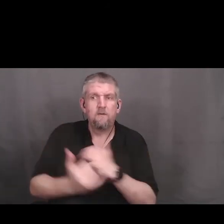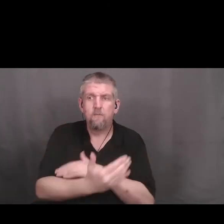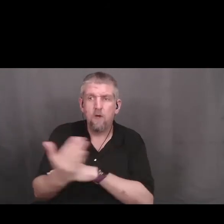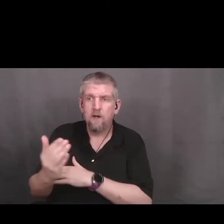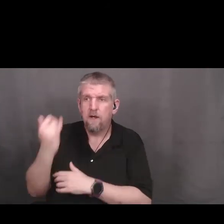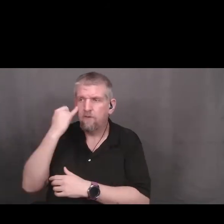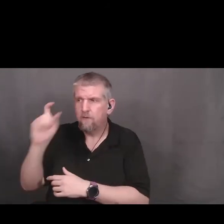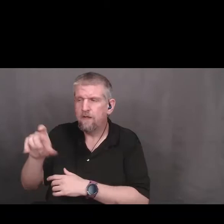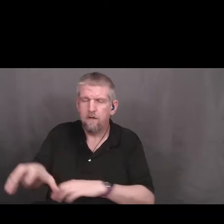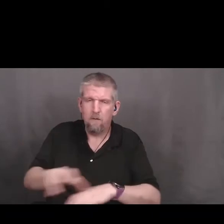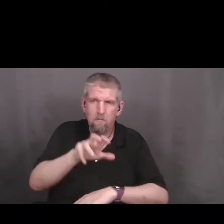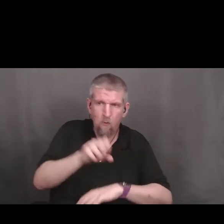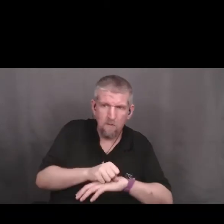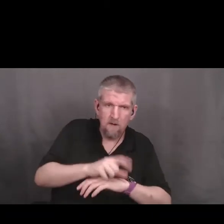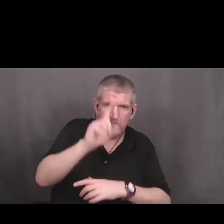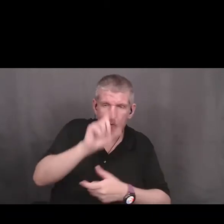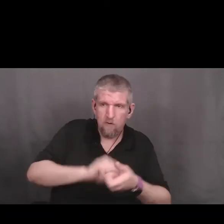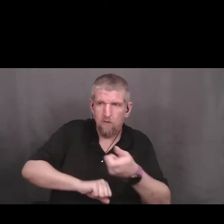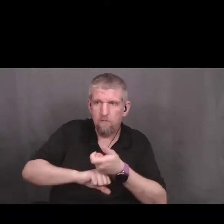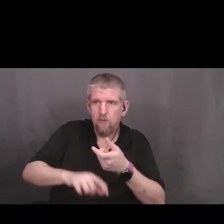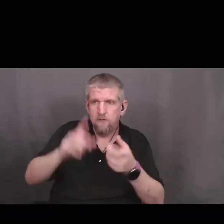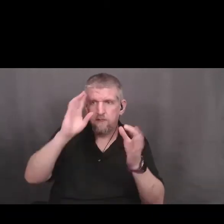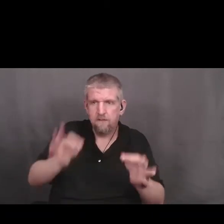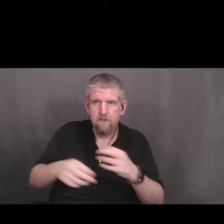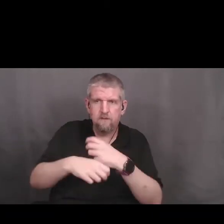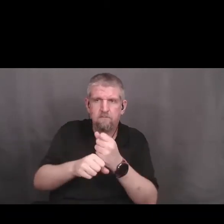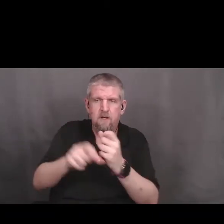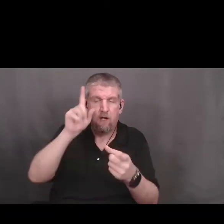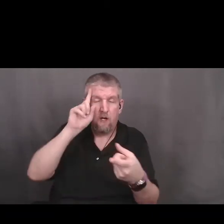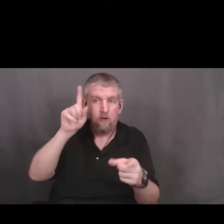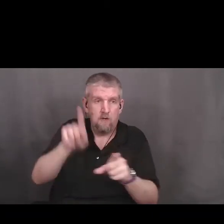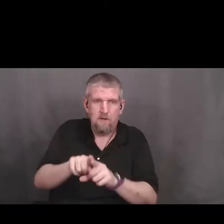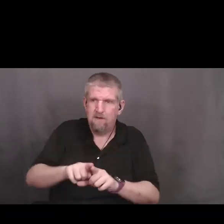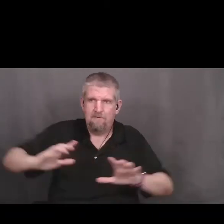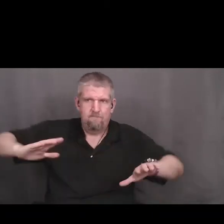with an attorney for a supported decision making agreement that has not had an appointment yet,